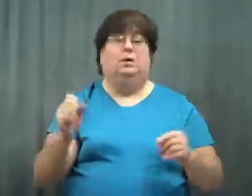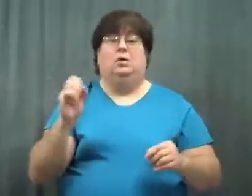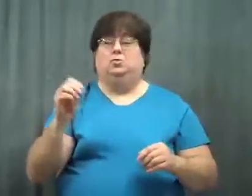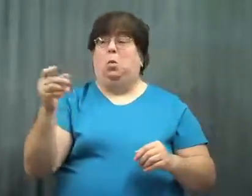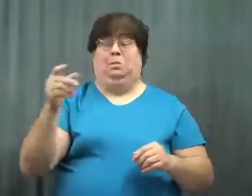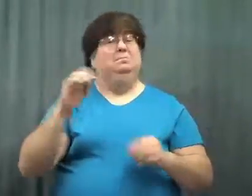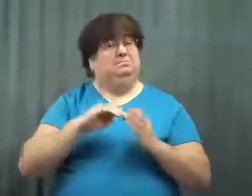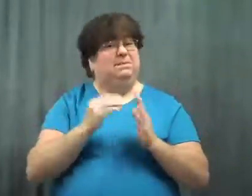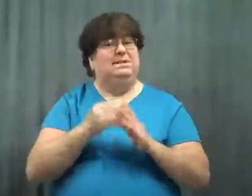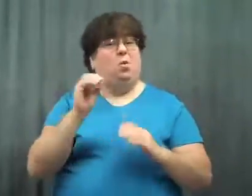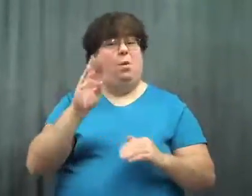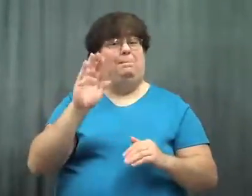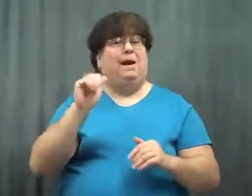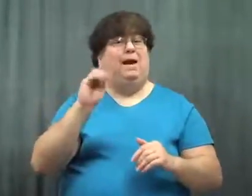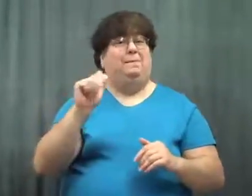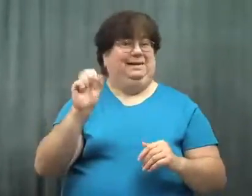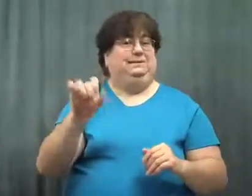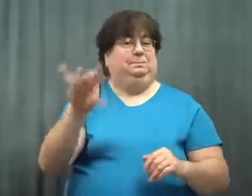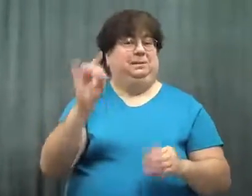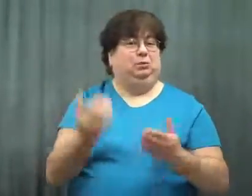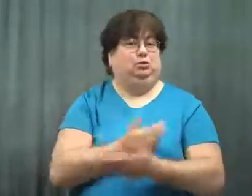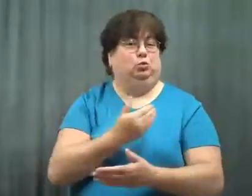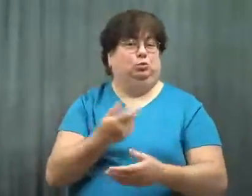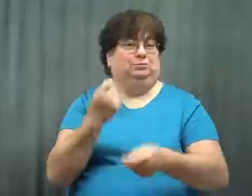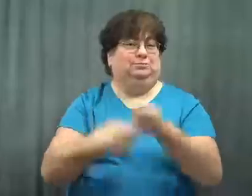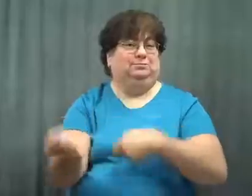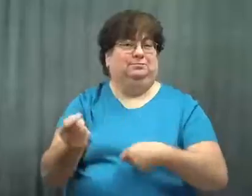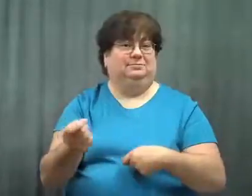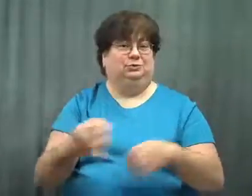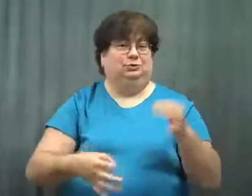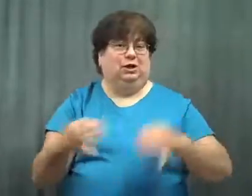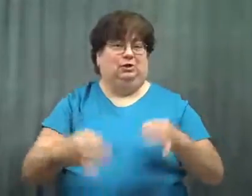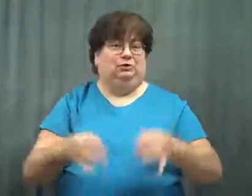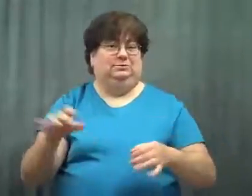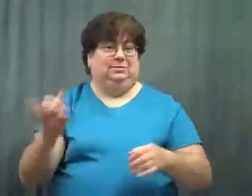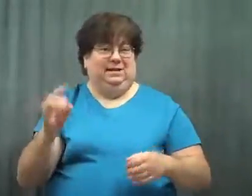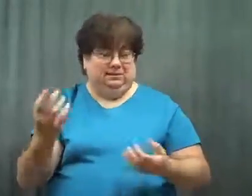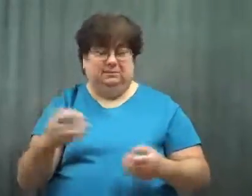That meant Obama can pick the replacement for the judgeship.